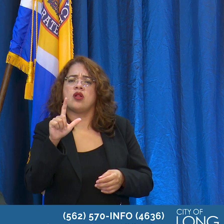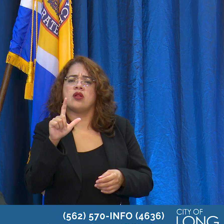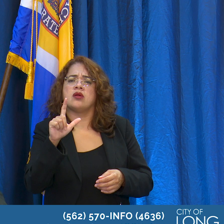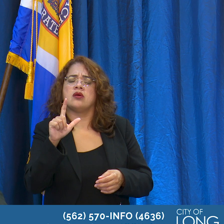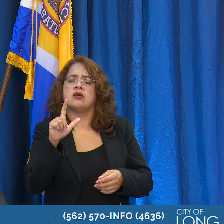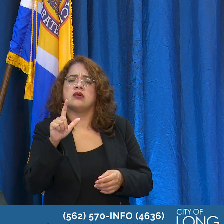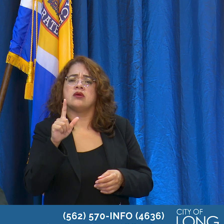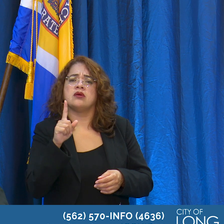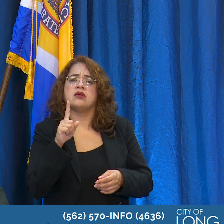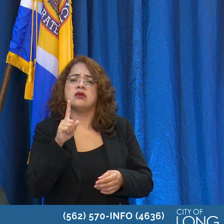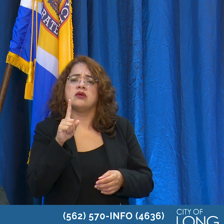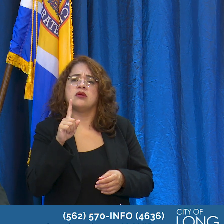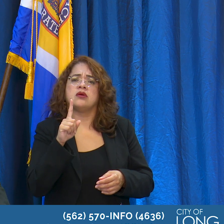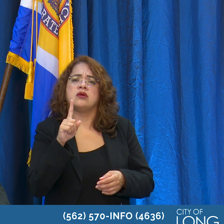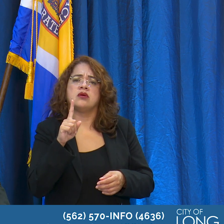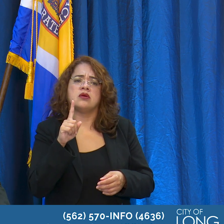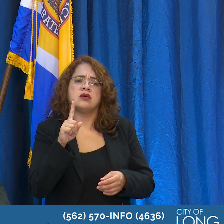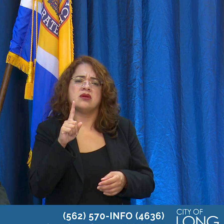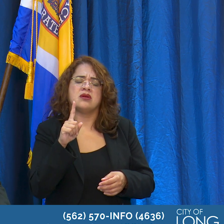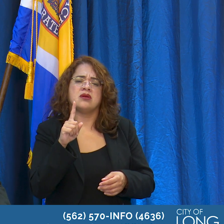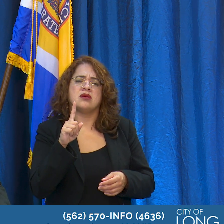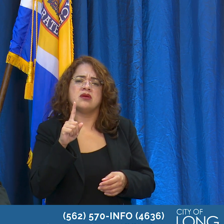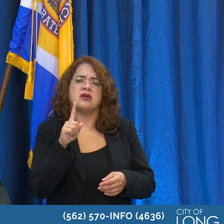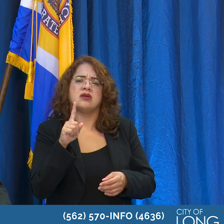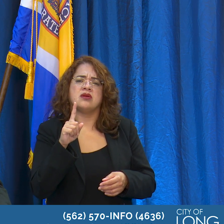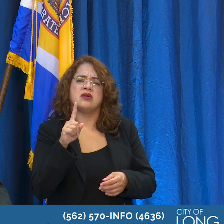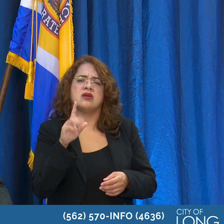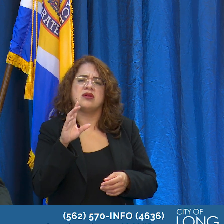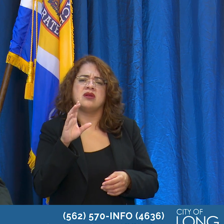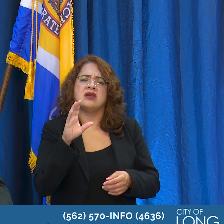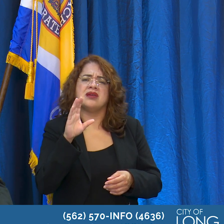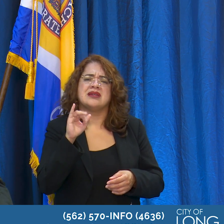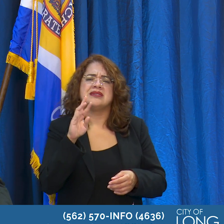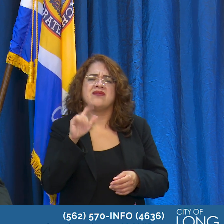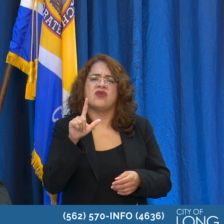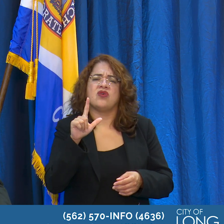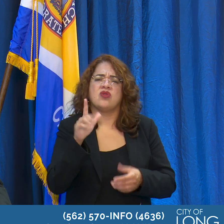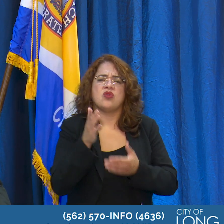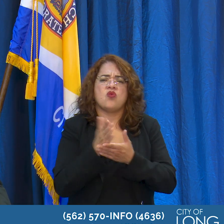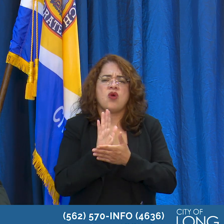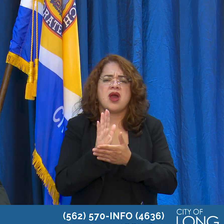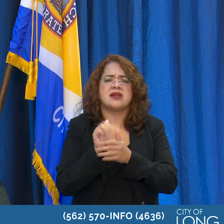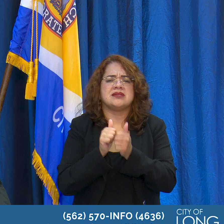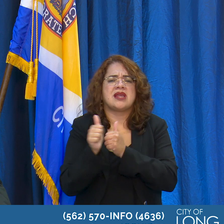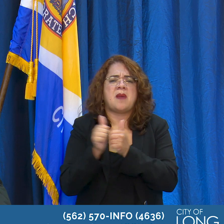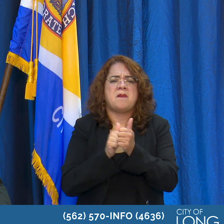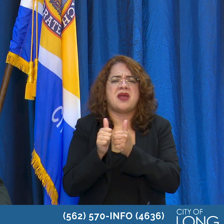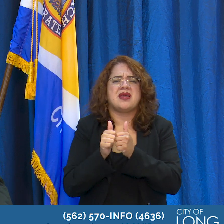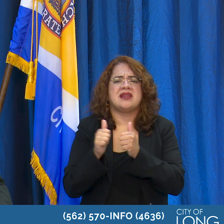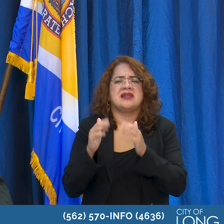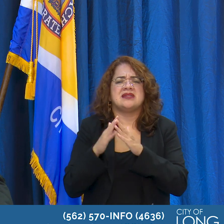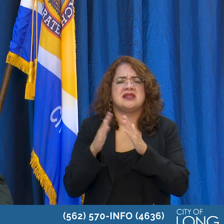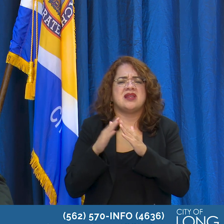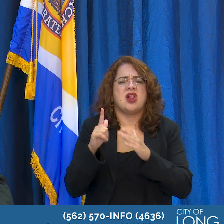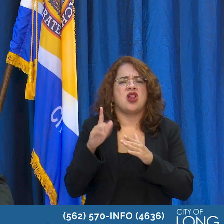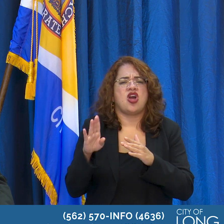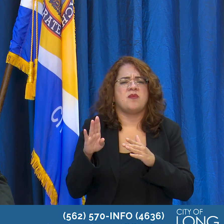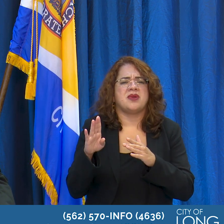percent score of the human rights campaign has given the city of long beach, and one of those items that this city